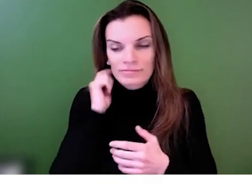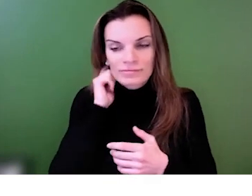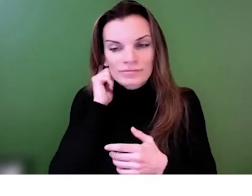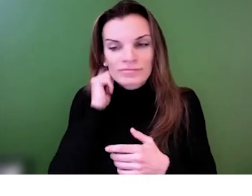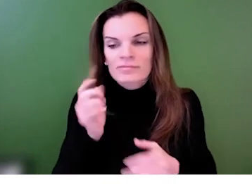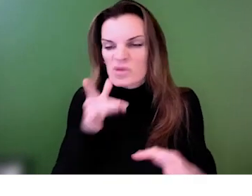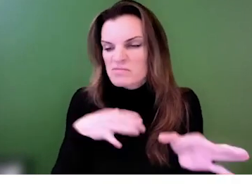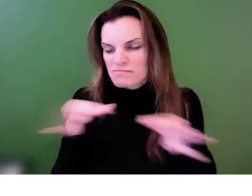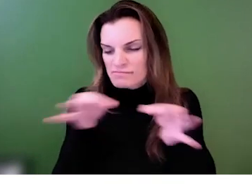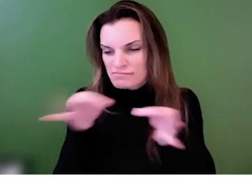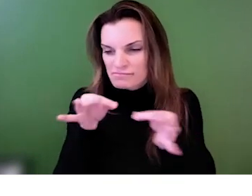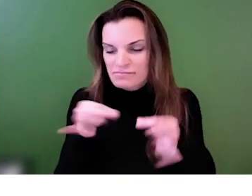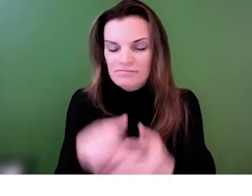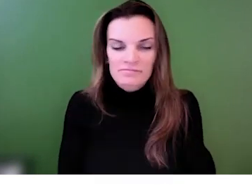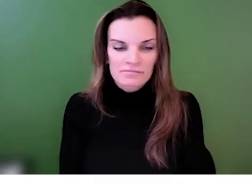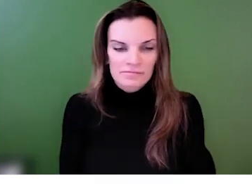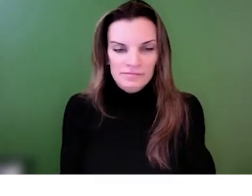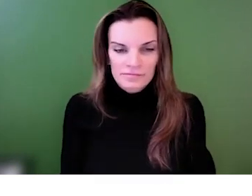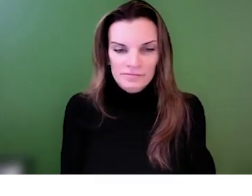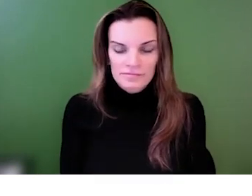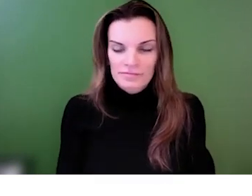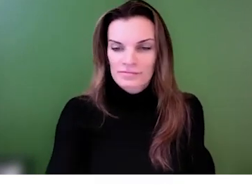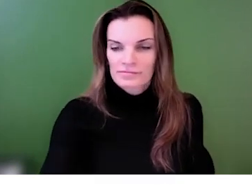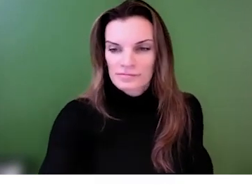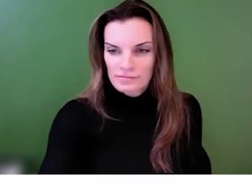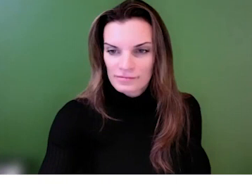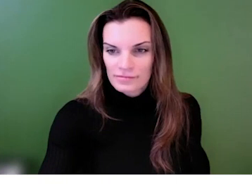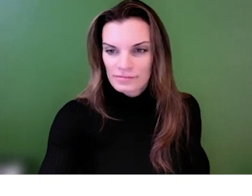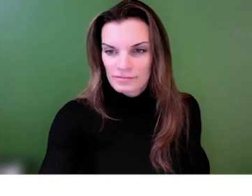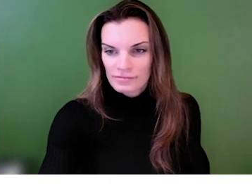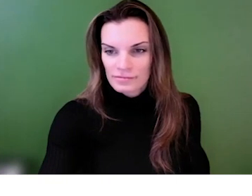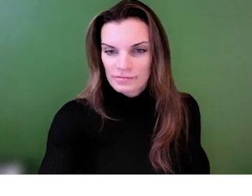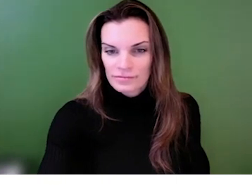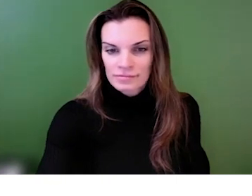will speak a little bit to. It's just to the best way to not